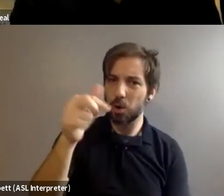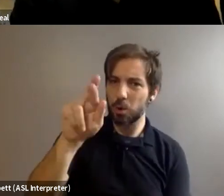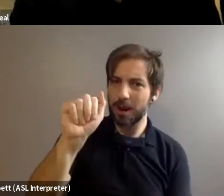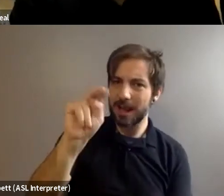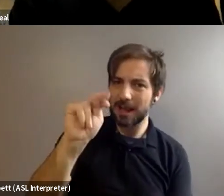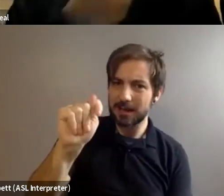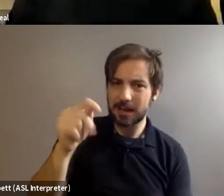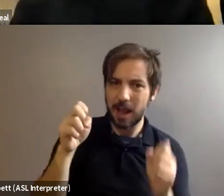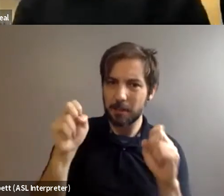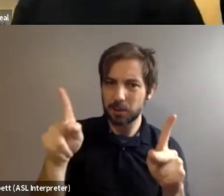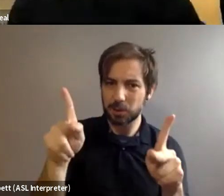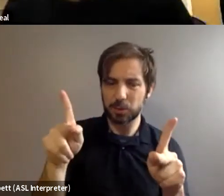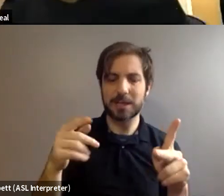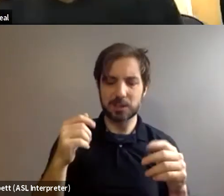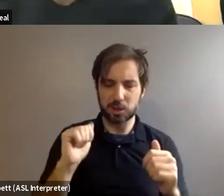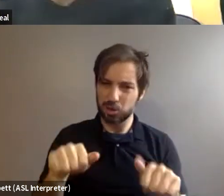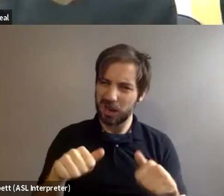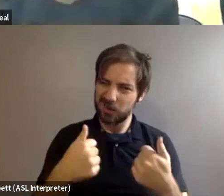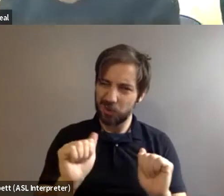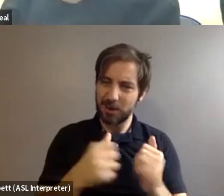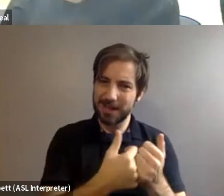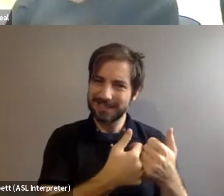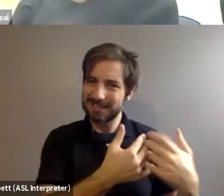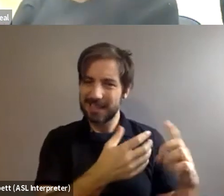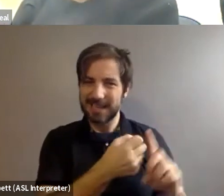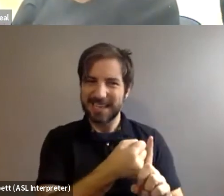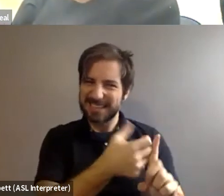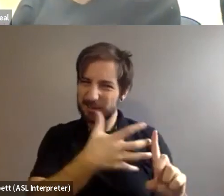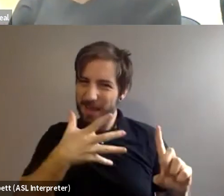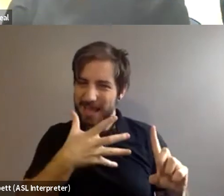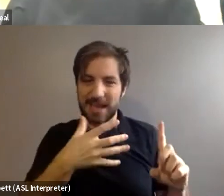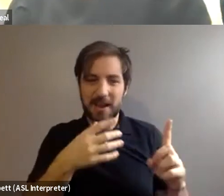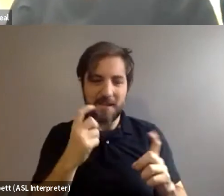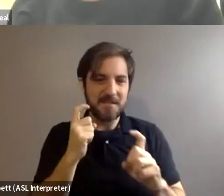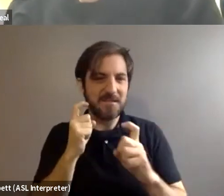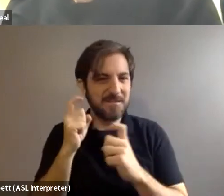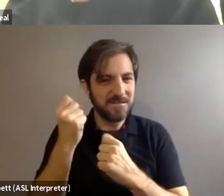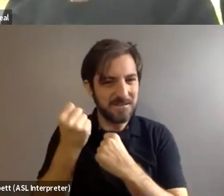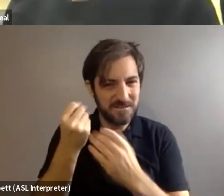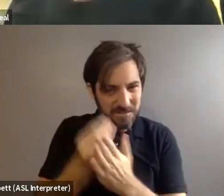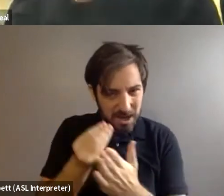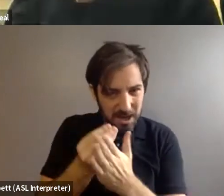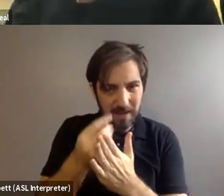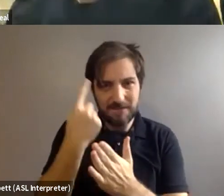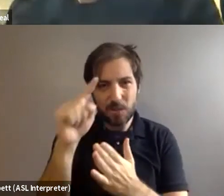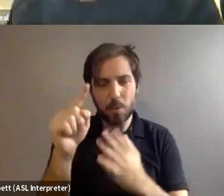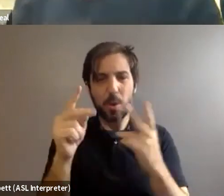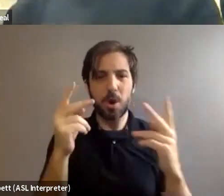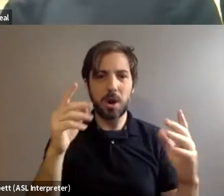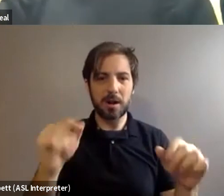that includes uh funding in the virtual environment um i think that you know what we've seen over